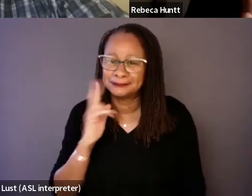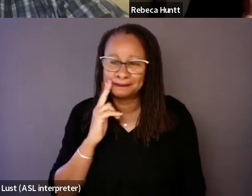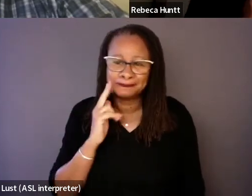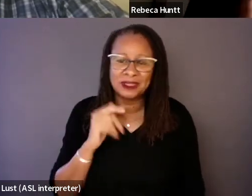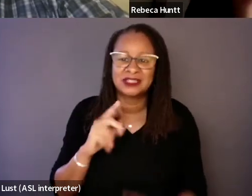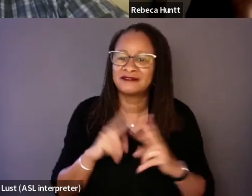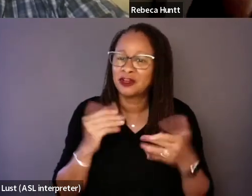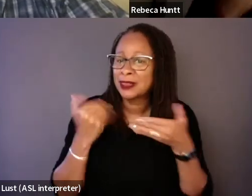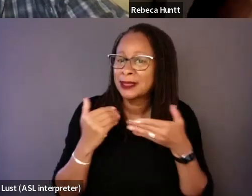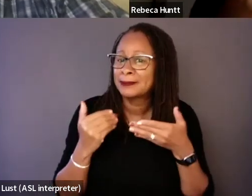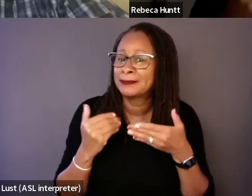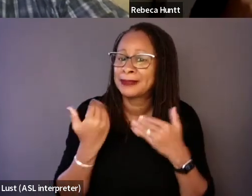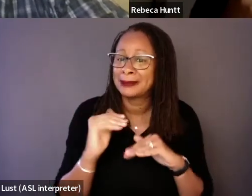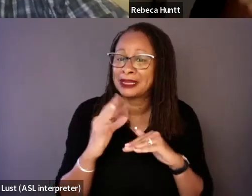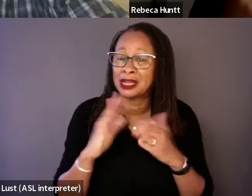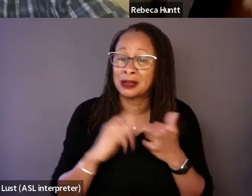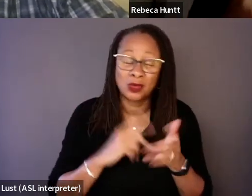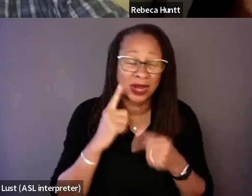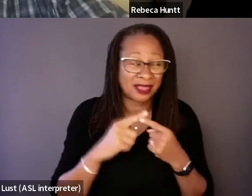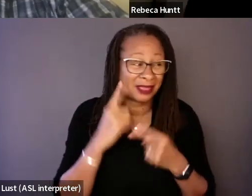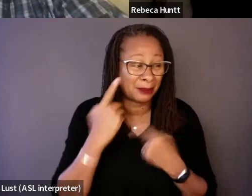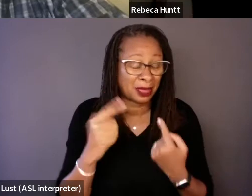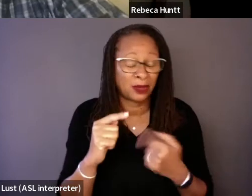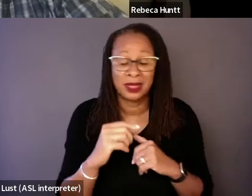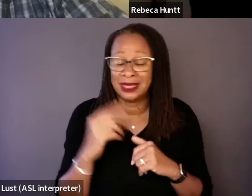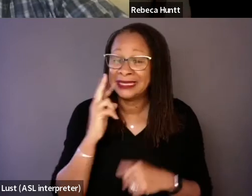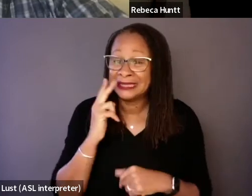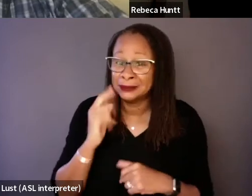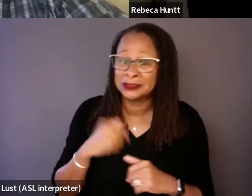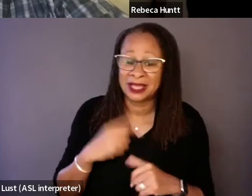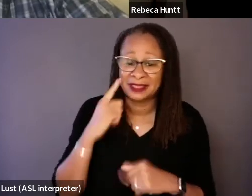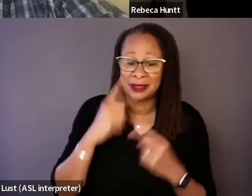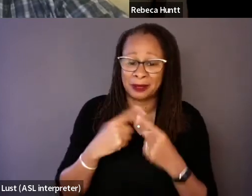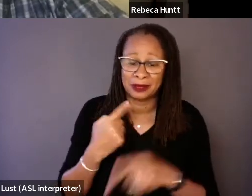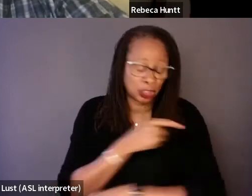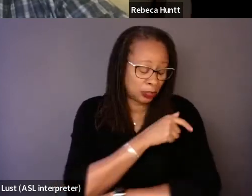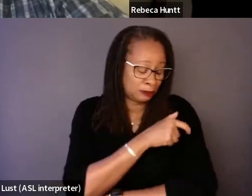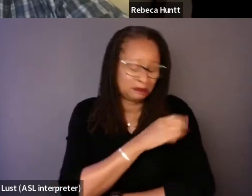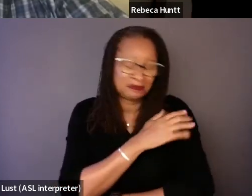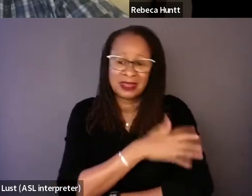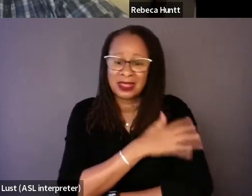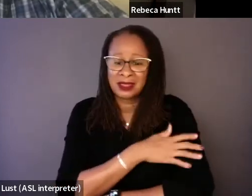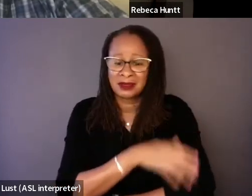I think about looking at this part on my arm and noticing that I have this -- you know, a birth mark